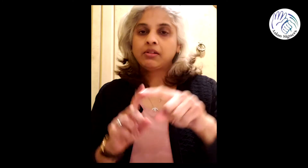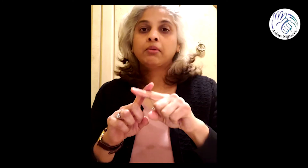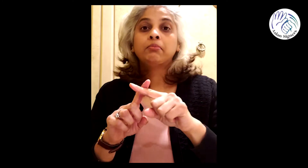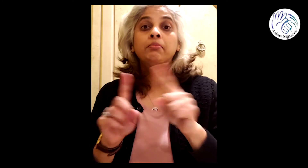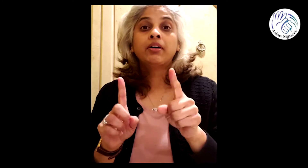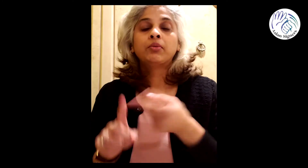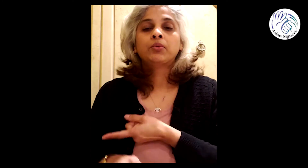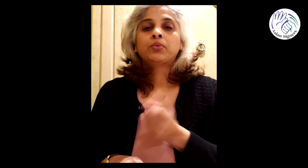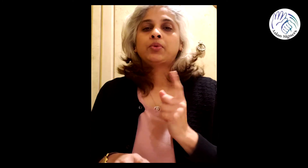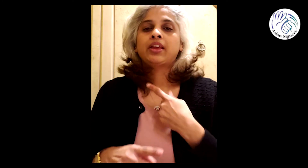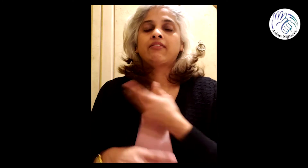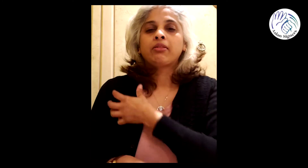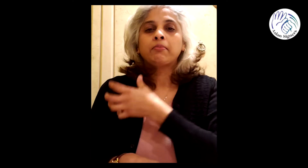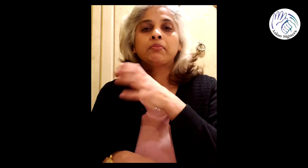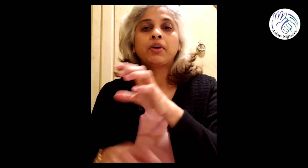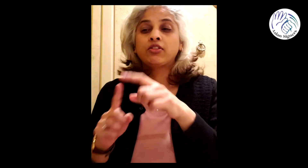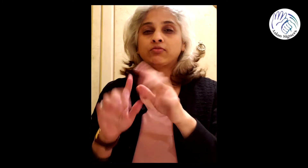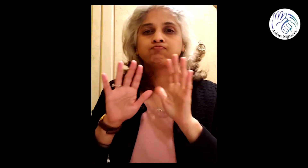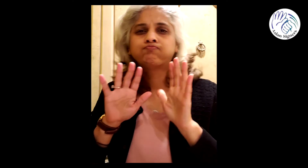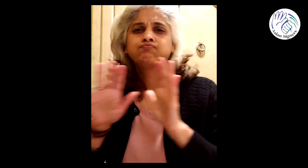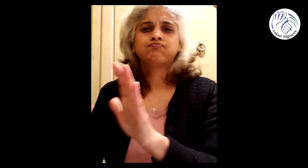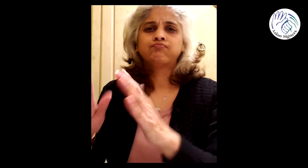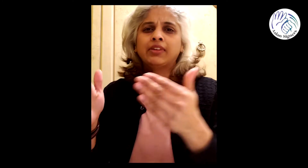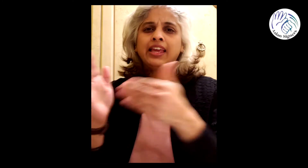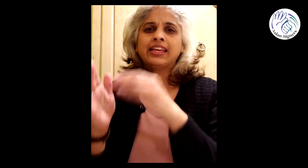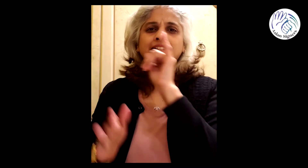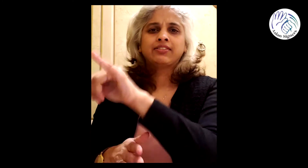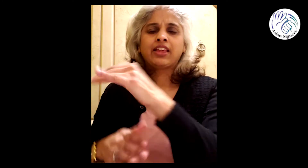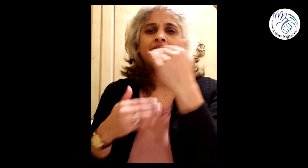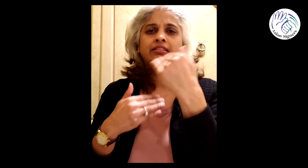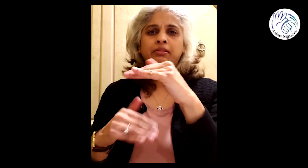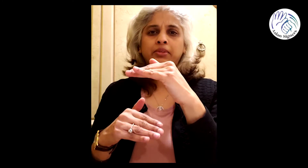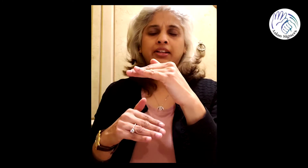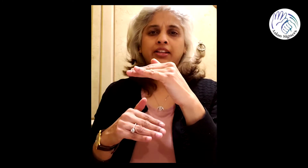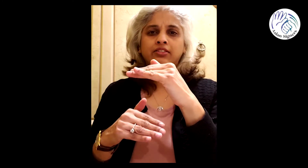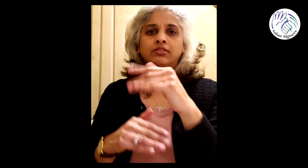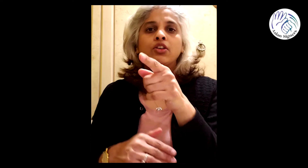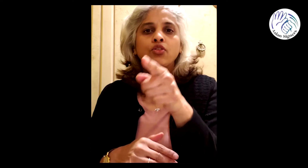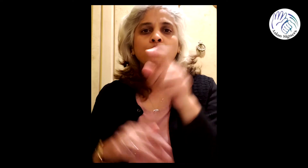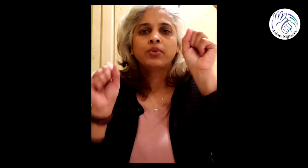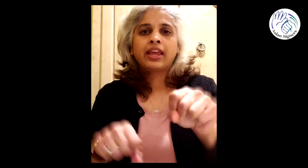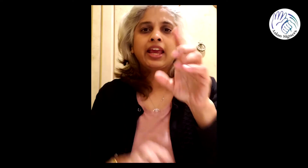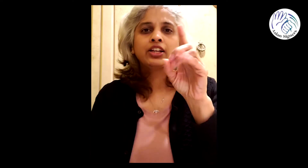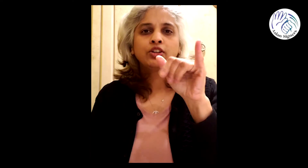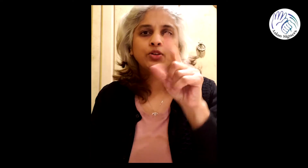remember, we have the power to overcome them! You can do it!